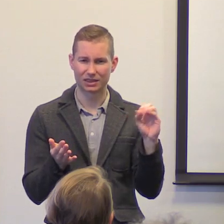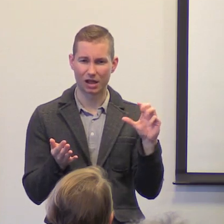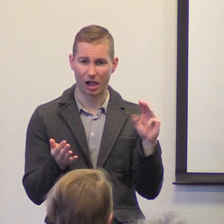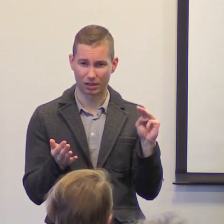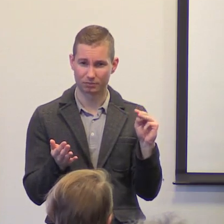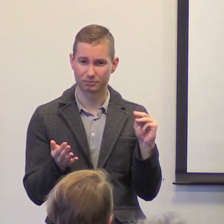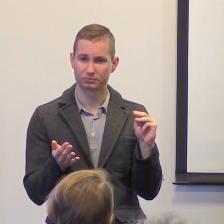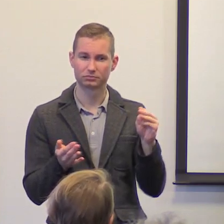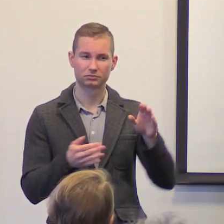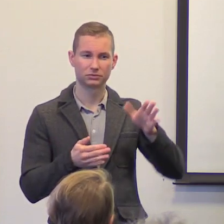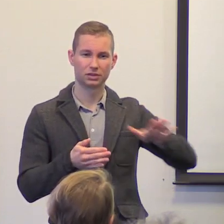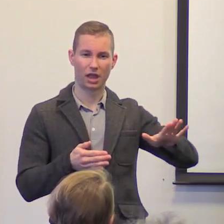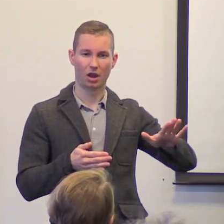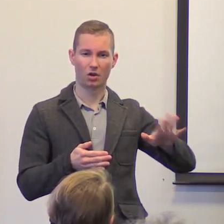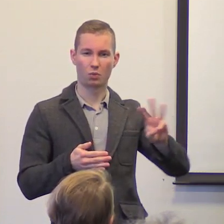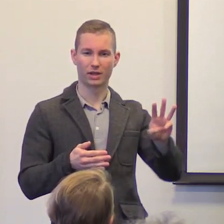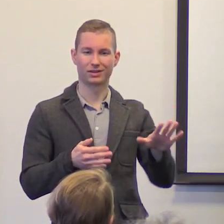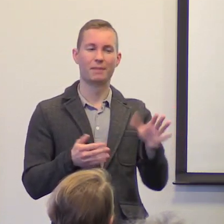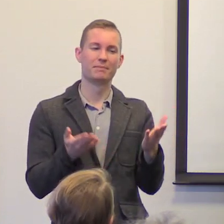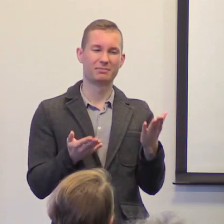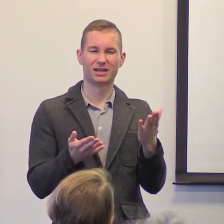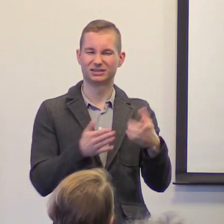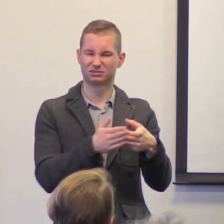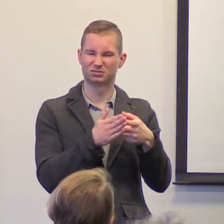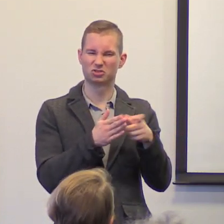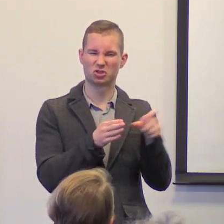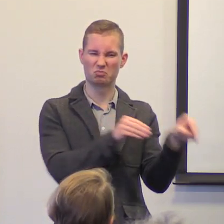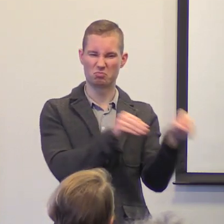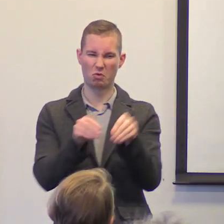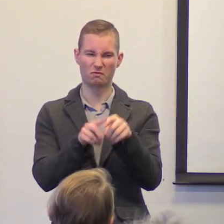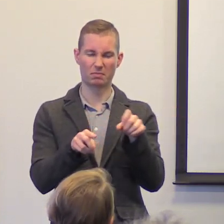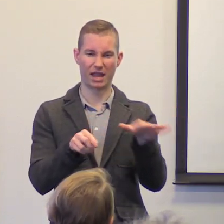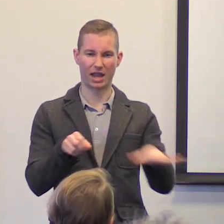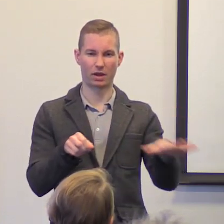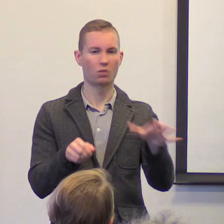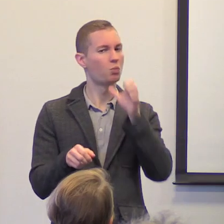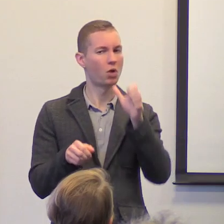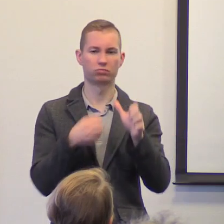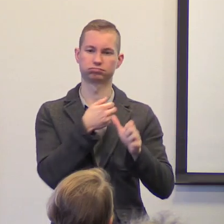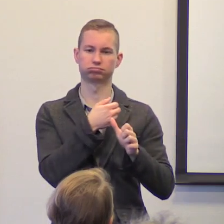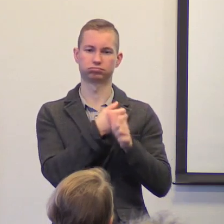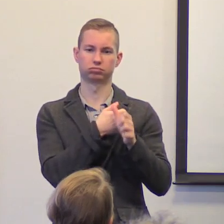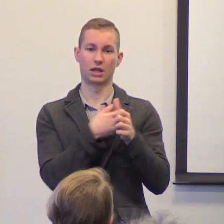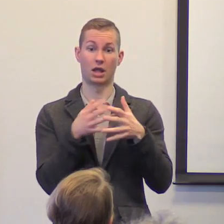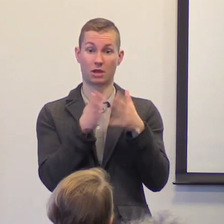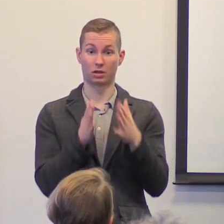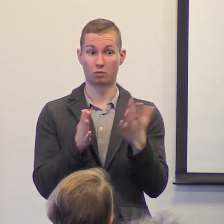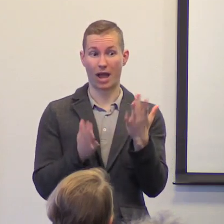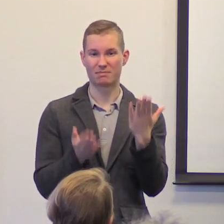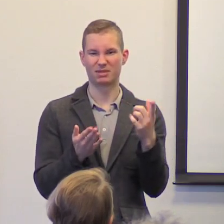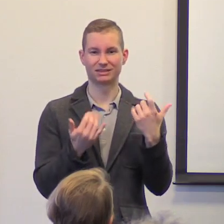was necessary to move them away from the West Coast so that they wouldn't endanger Americans because they might be loyal to the enemy.